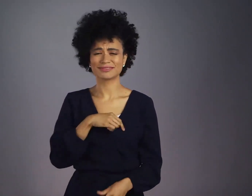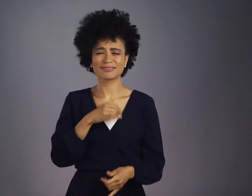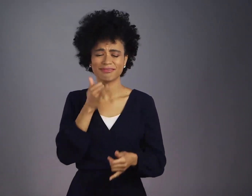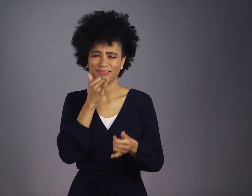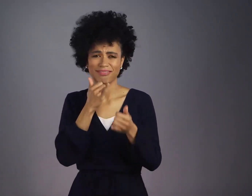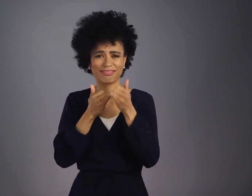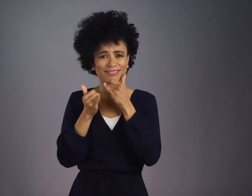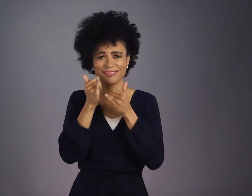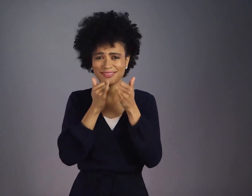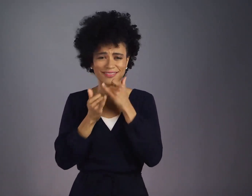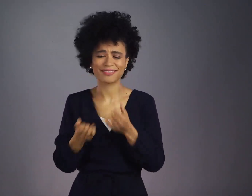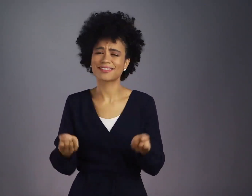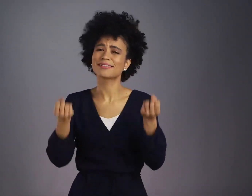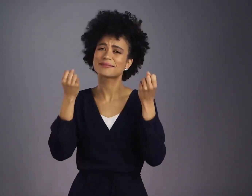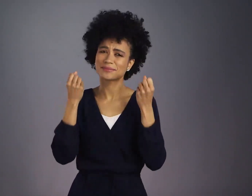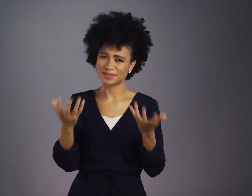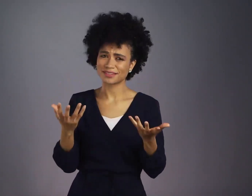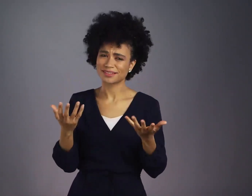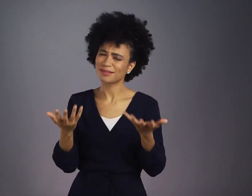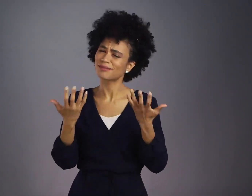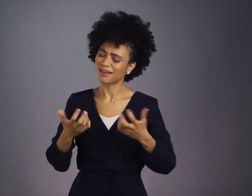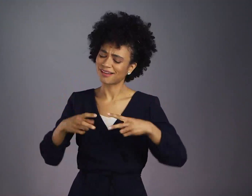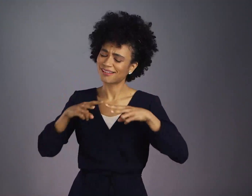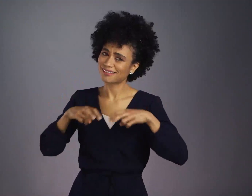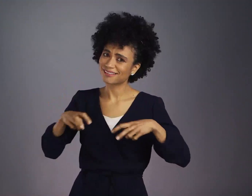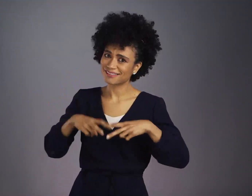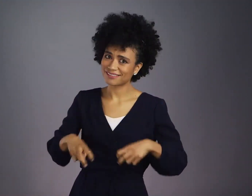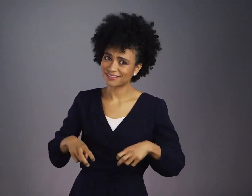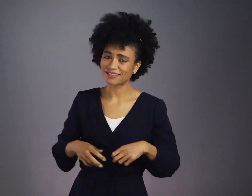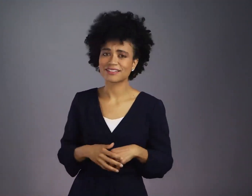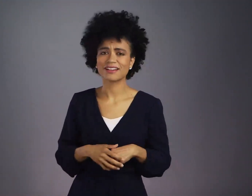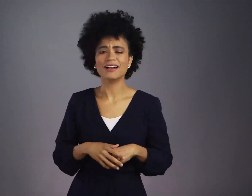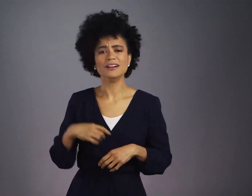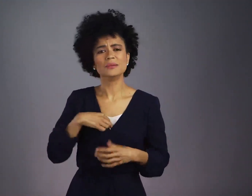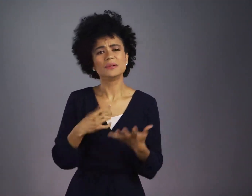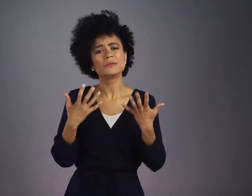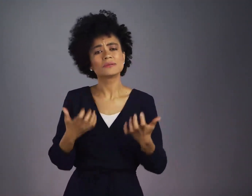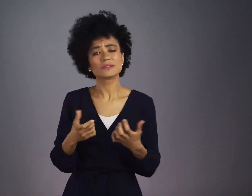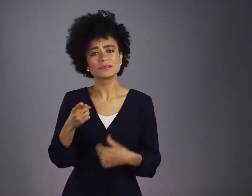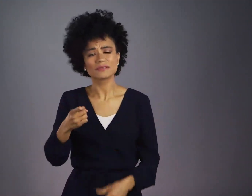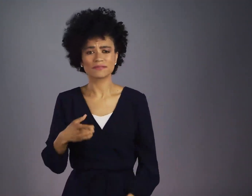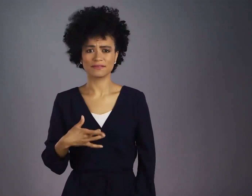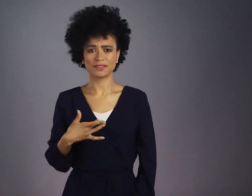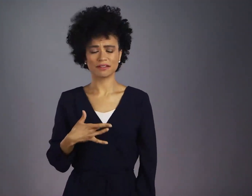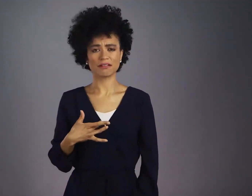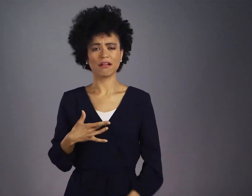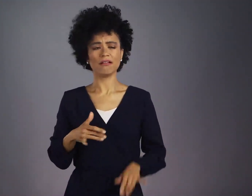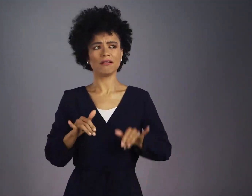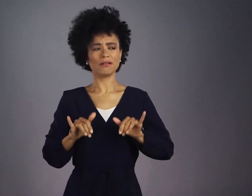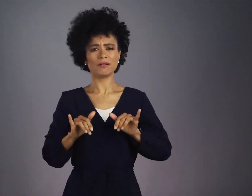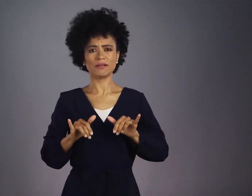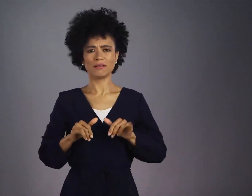We want to analyze mistakes we have made. We want to leave you with the feeling that no situation is too difficult